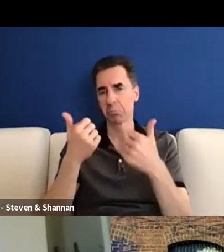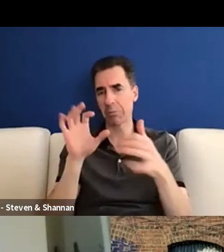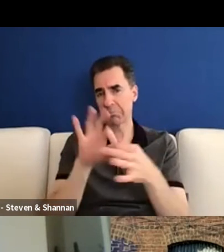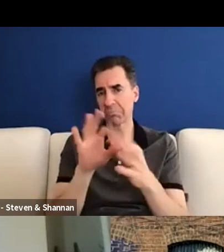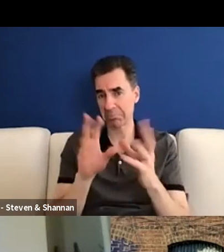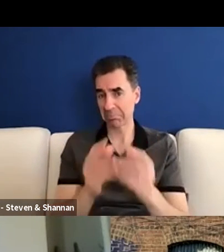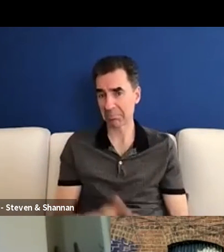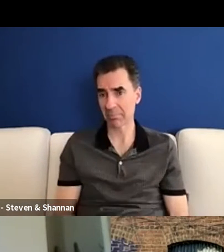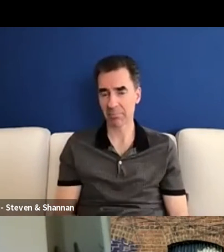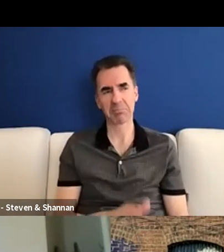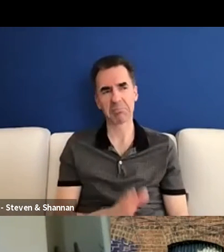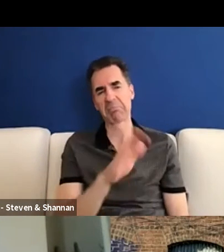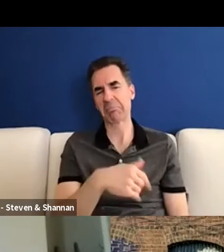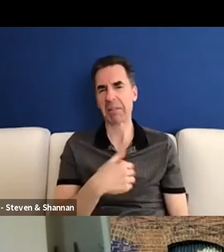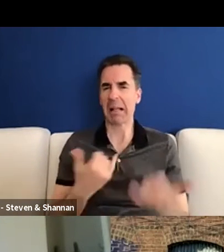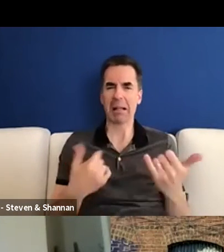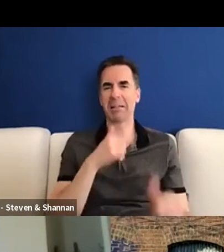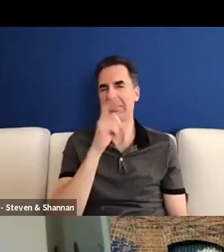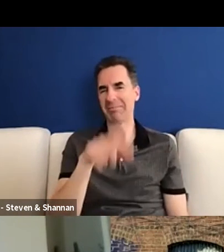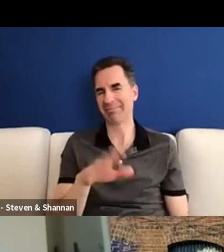I don't need to do that now. Okay.